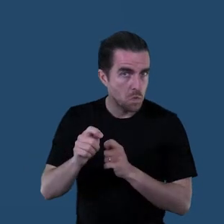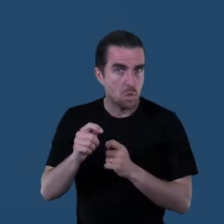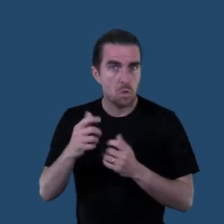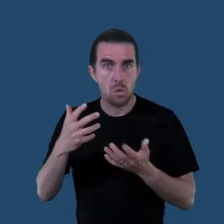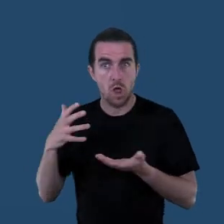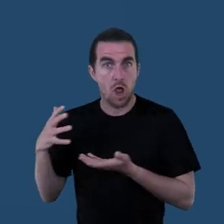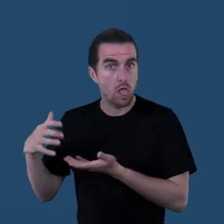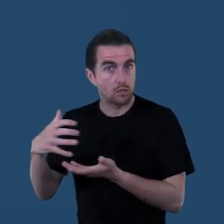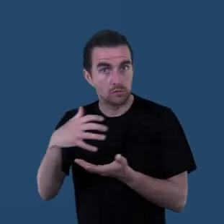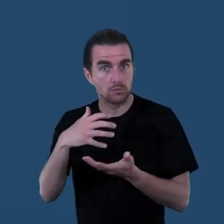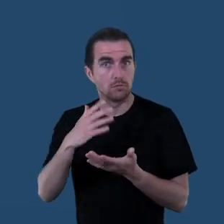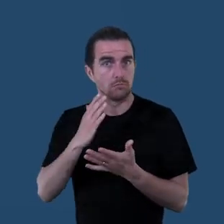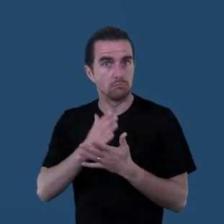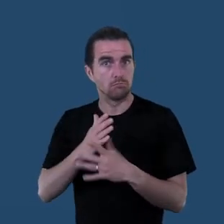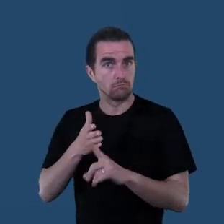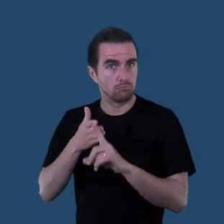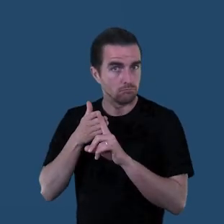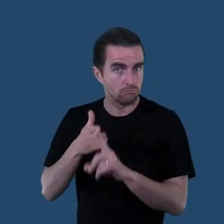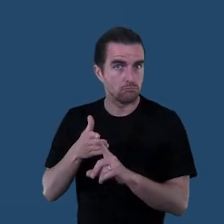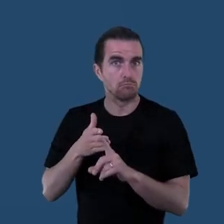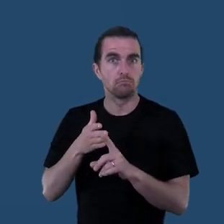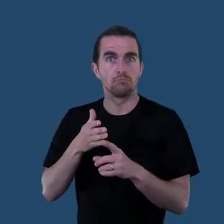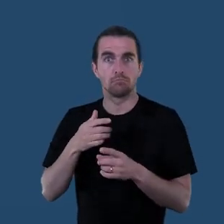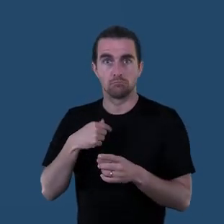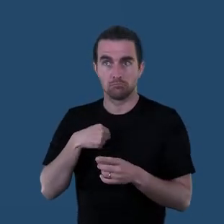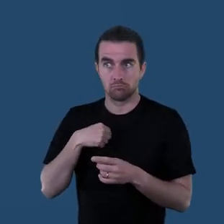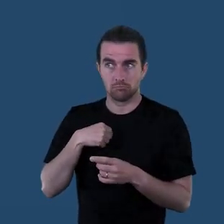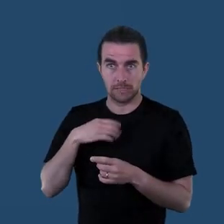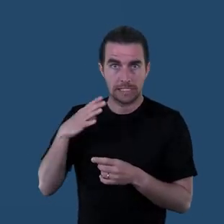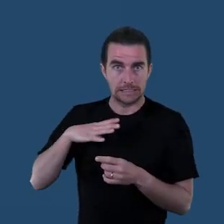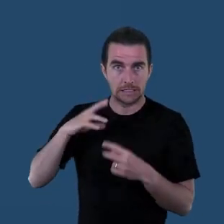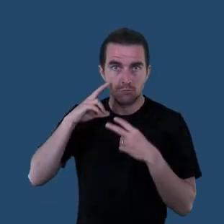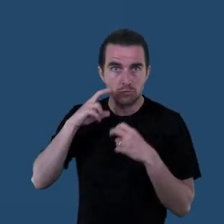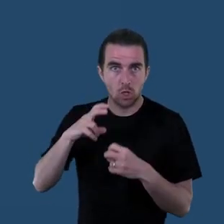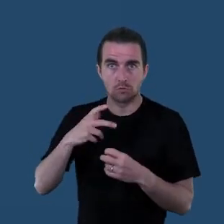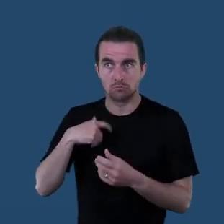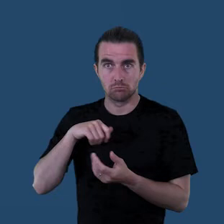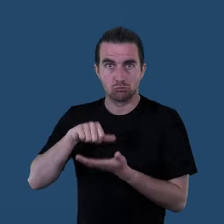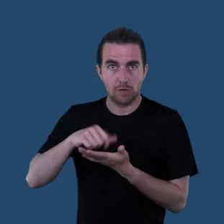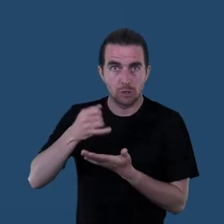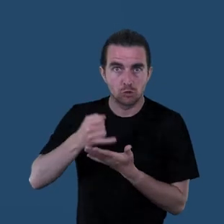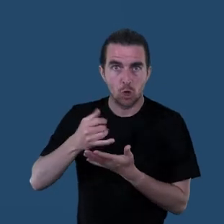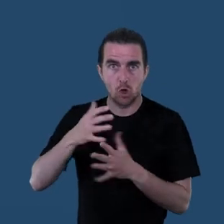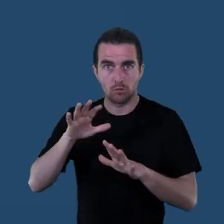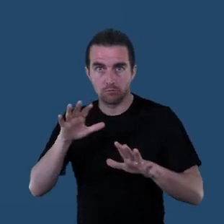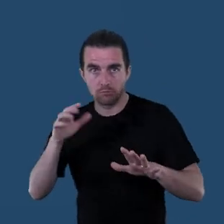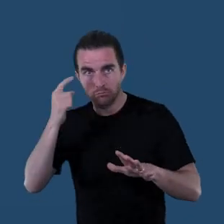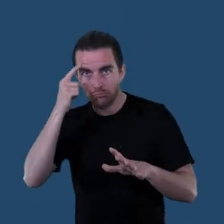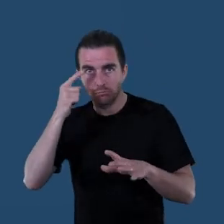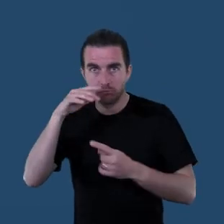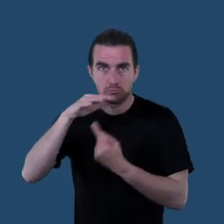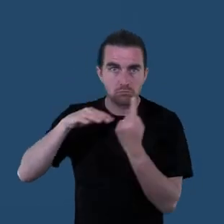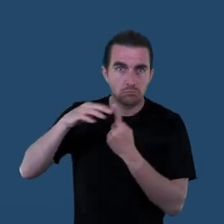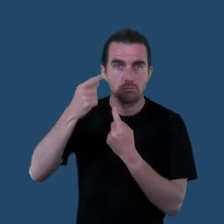we nowadays, collecting's very much driven by research needs and sort of strong ethical arguments.